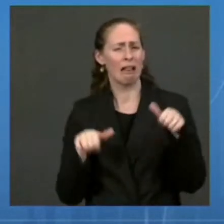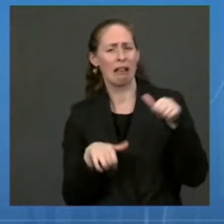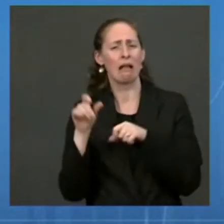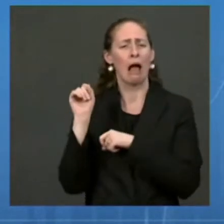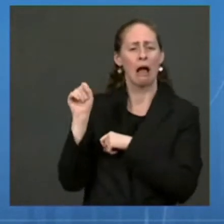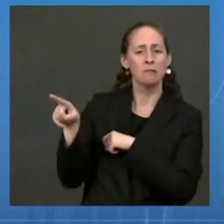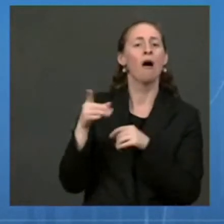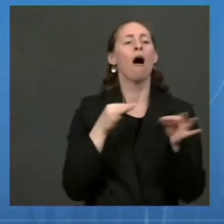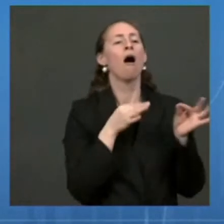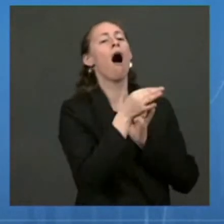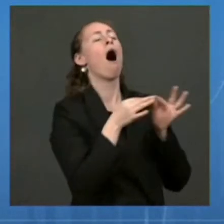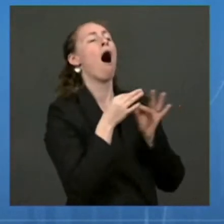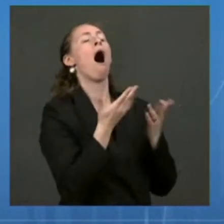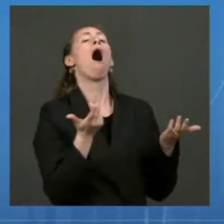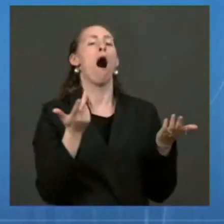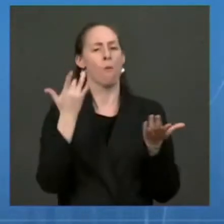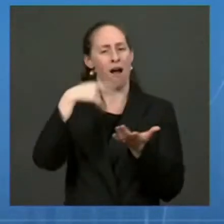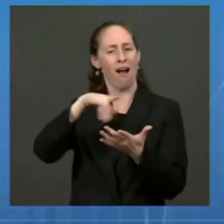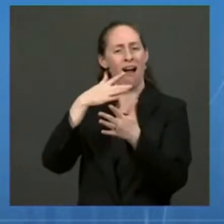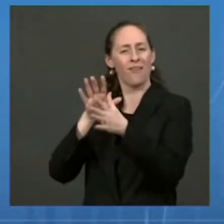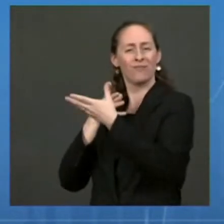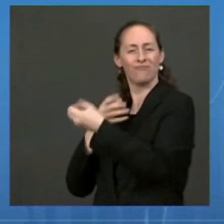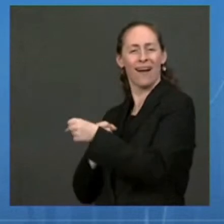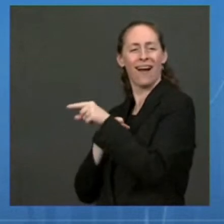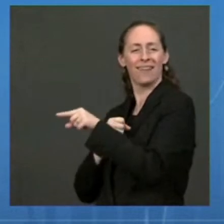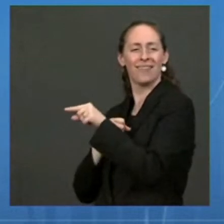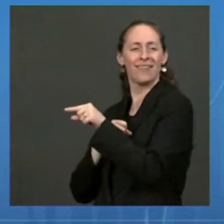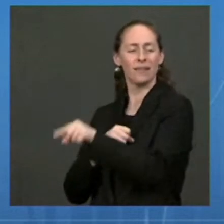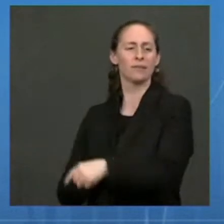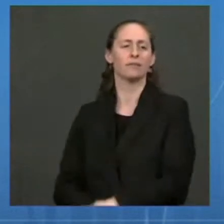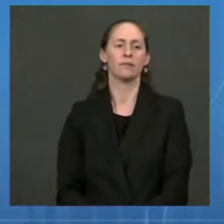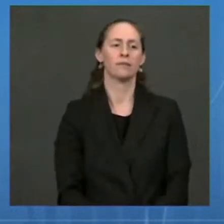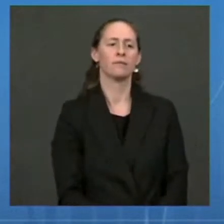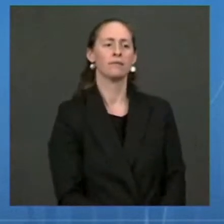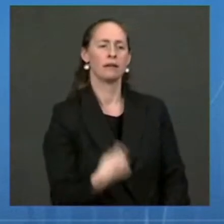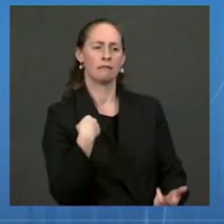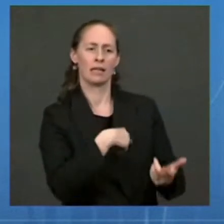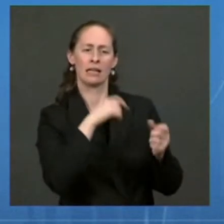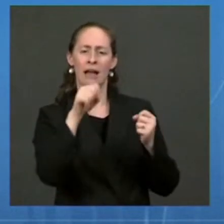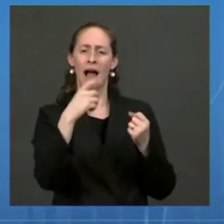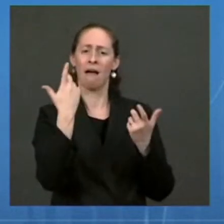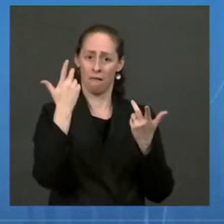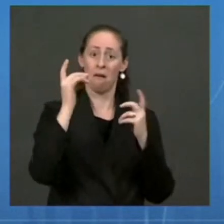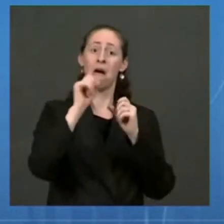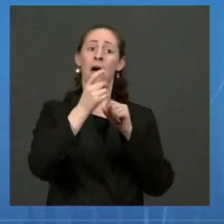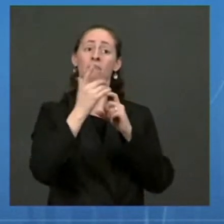TRUSTED MESSENGERS IN THIS INSTANCE PARENTS AND KIDS CAN TURN TO TO GET THEIR QUESTIONS ANSWERED.